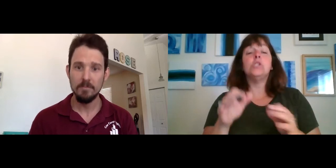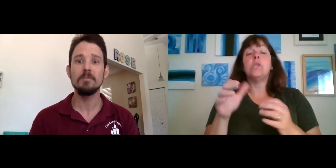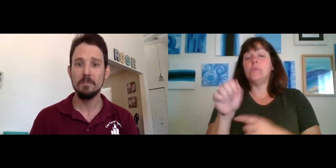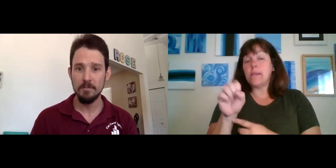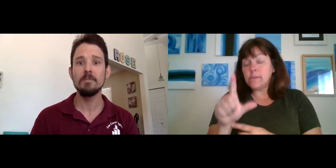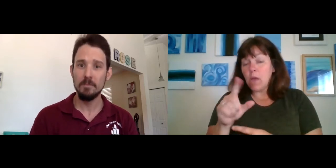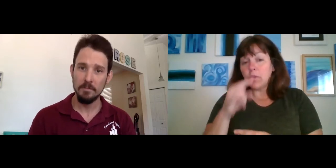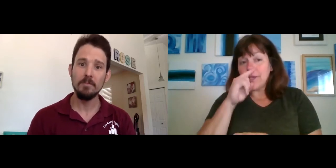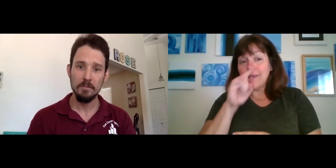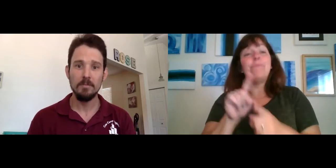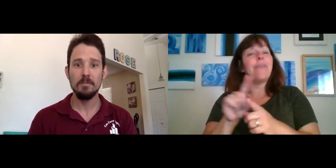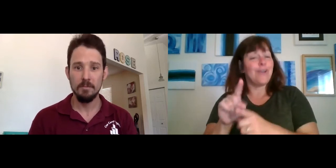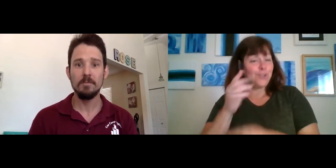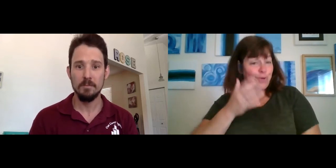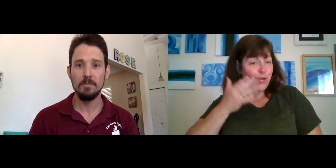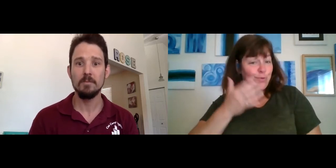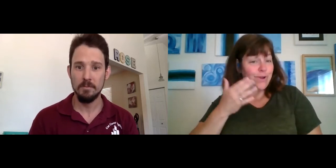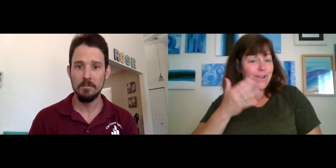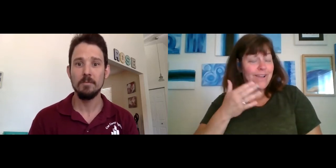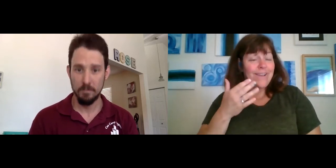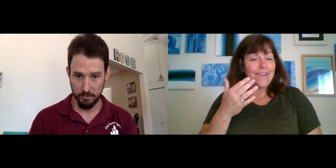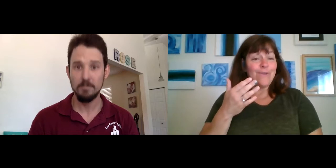and used ASL with their kids but they also Cue